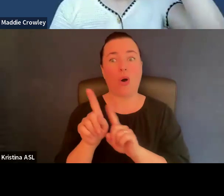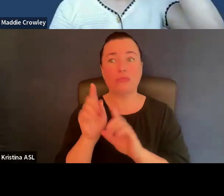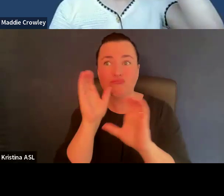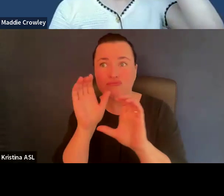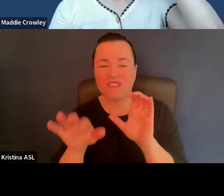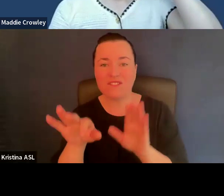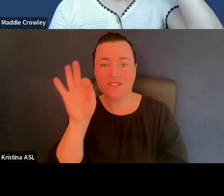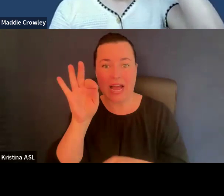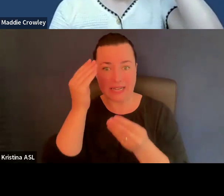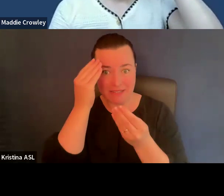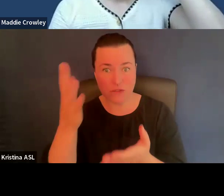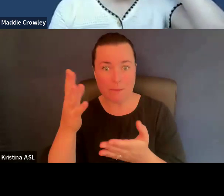and also to help others.